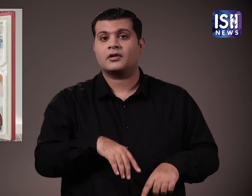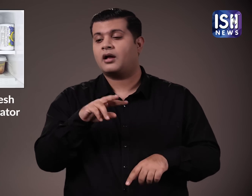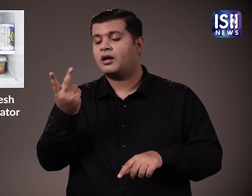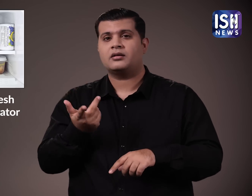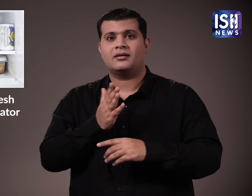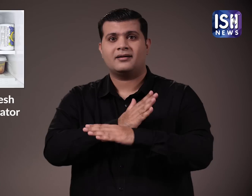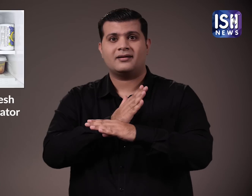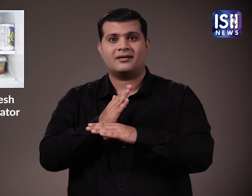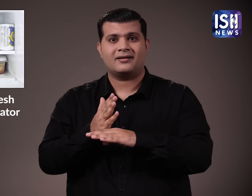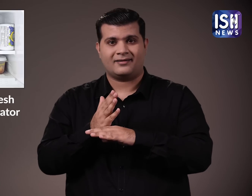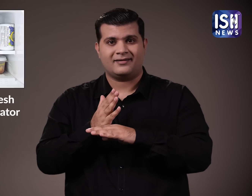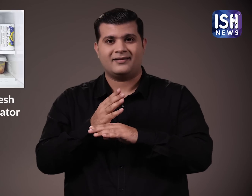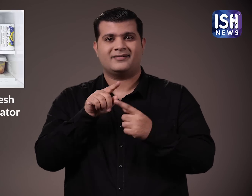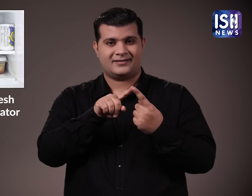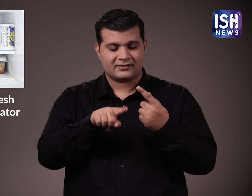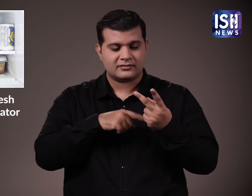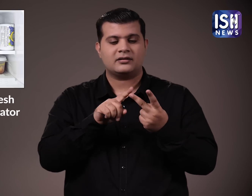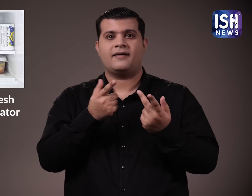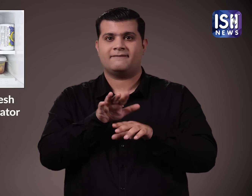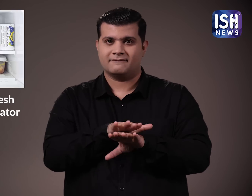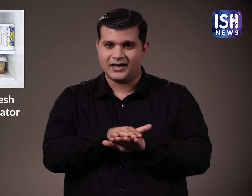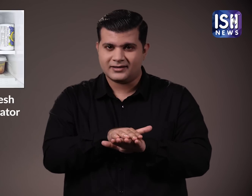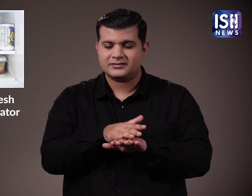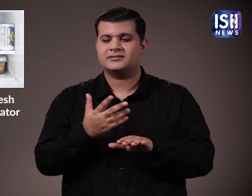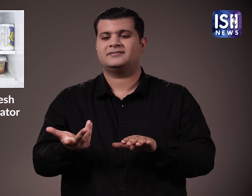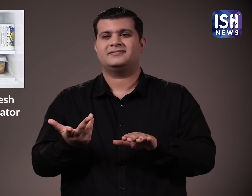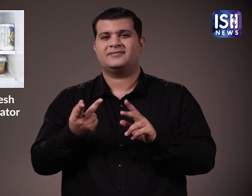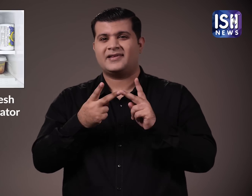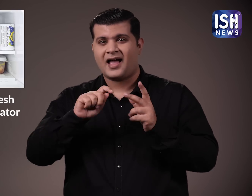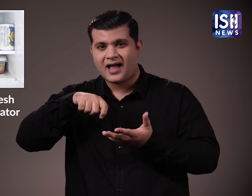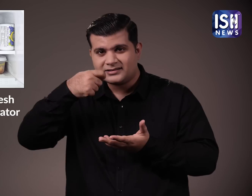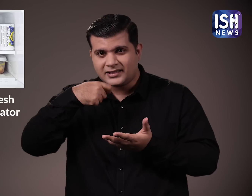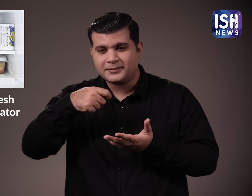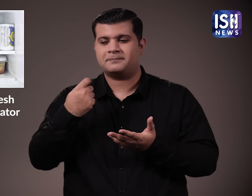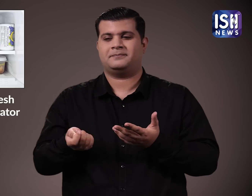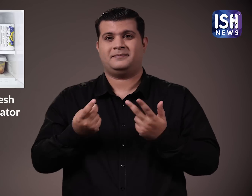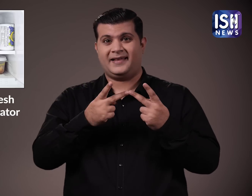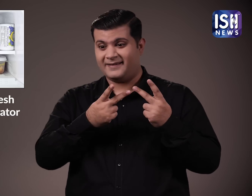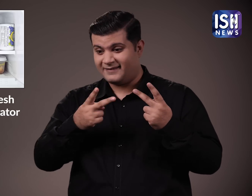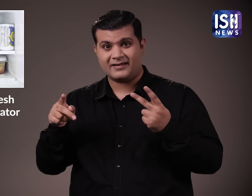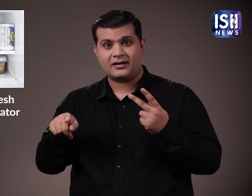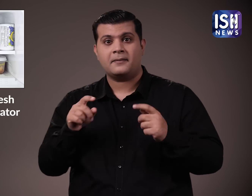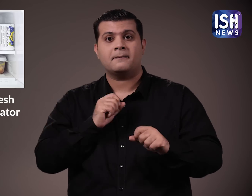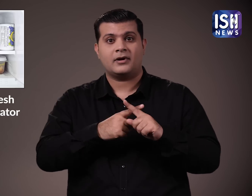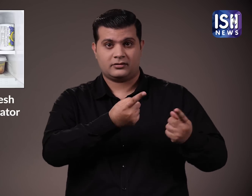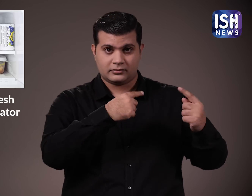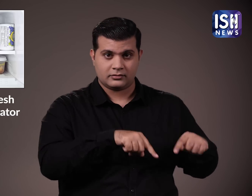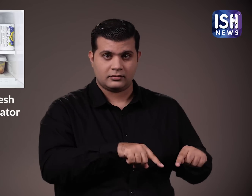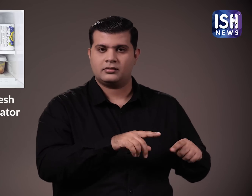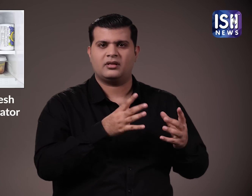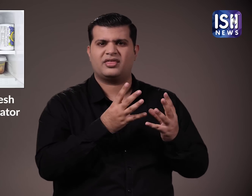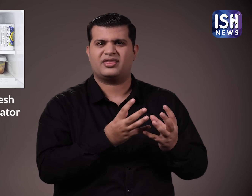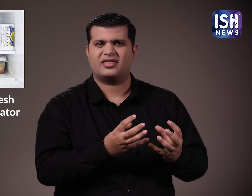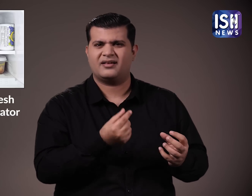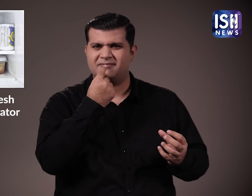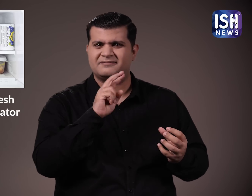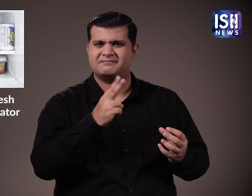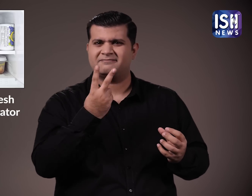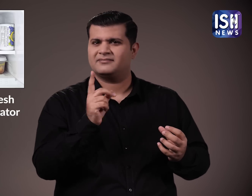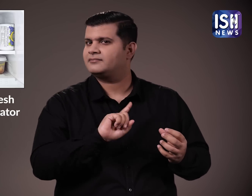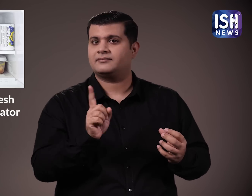Other items like meat, seafood, icecreams, etc must not be stored in the fridge section as they could melt and get spoilt.